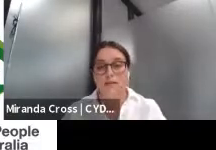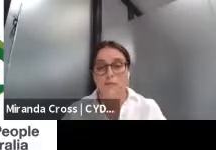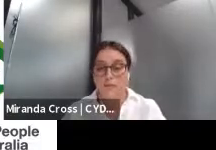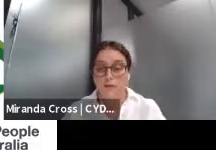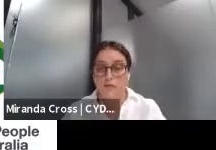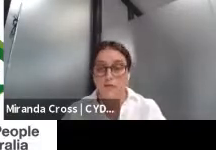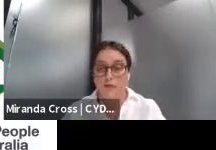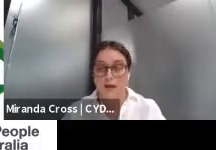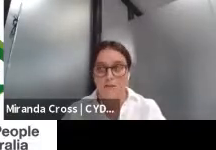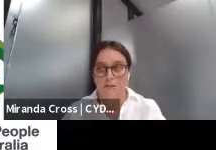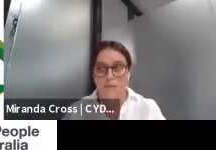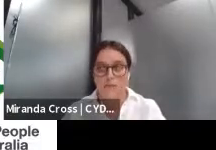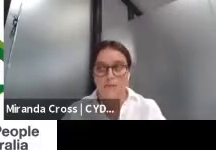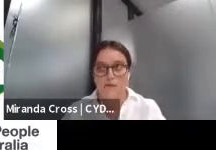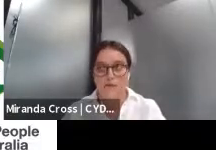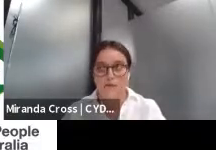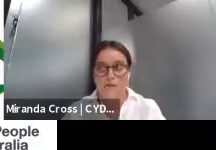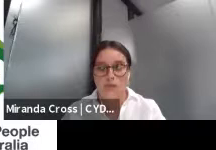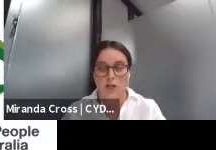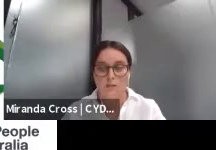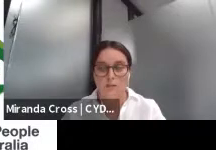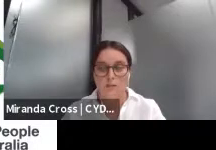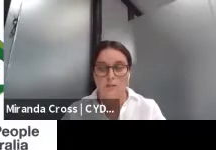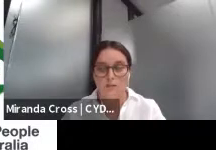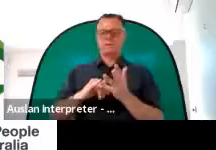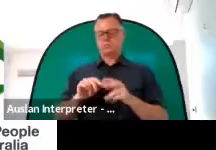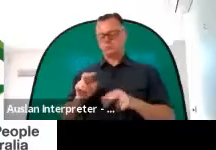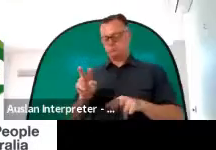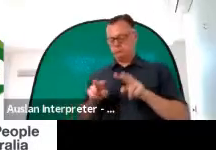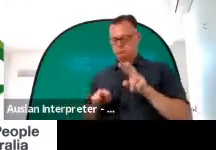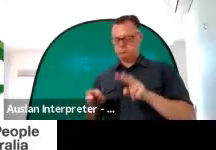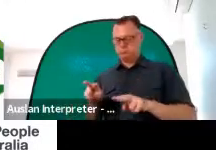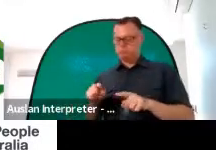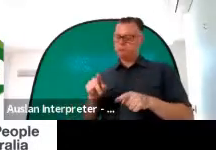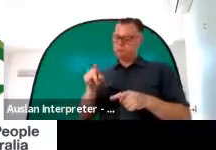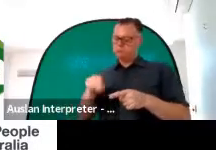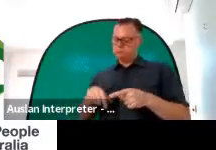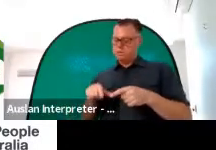more depth later, not only will the independent